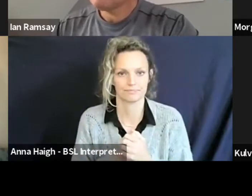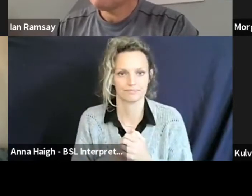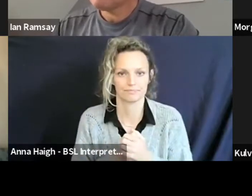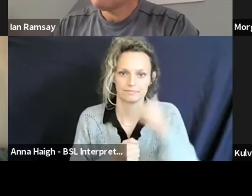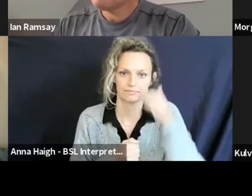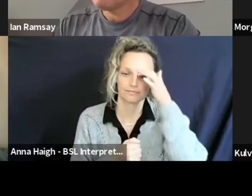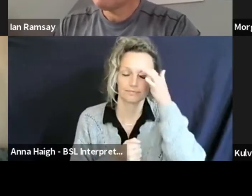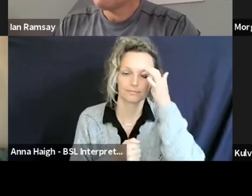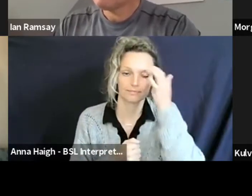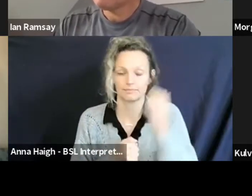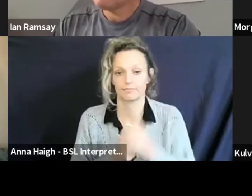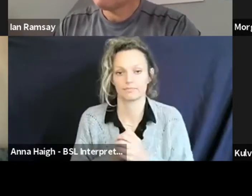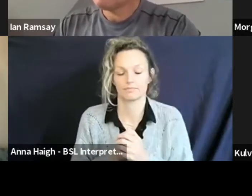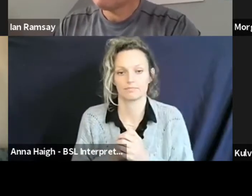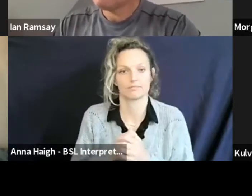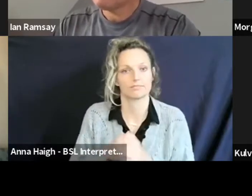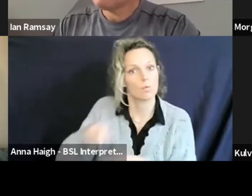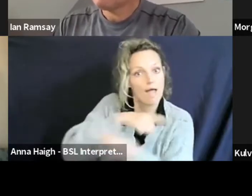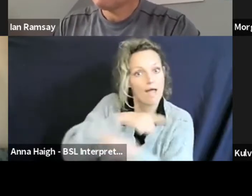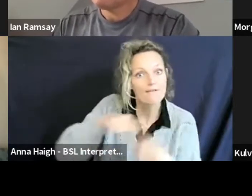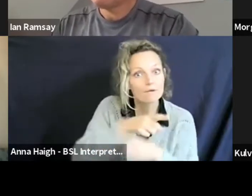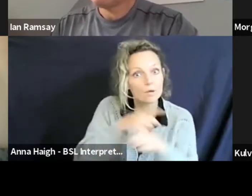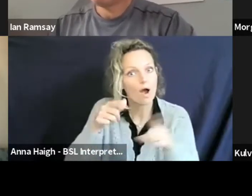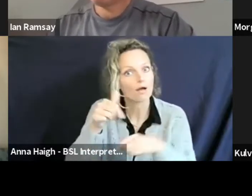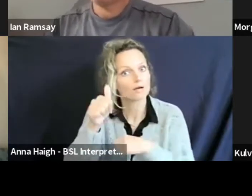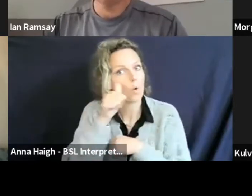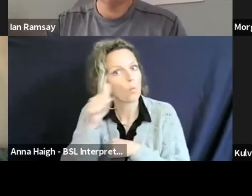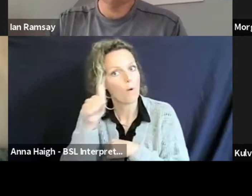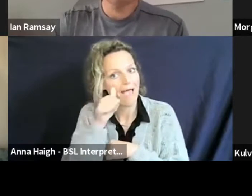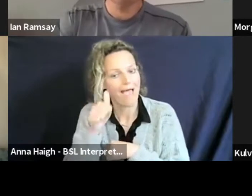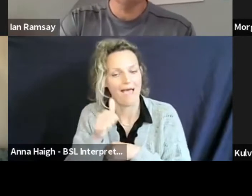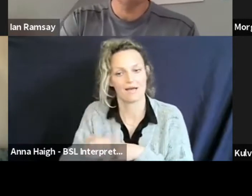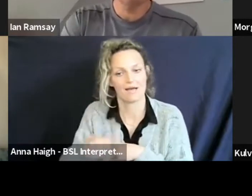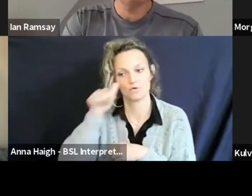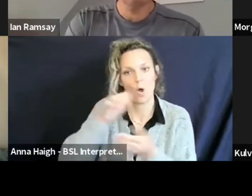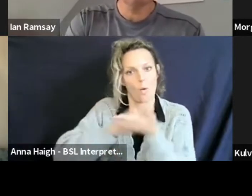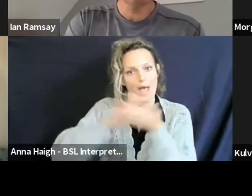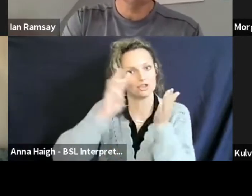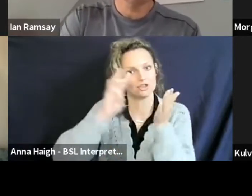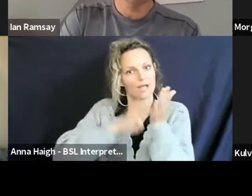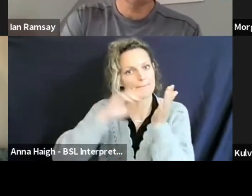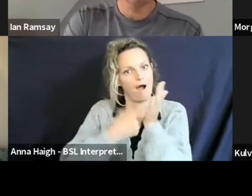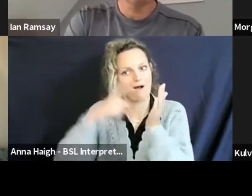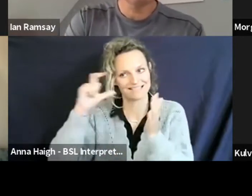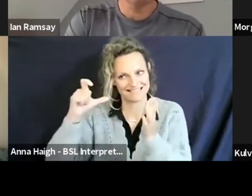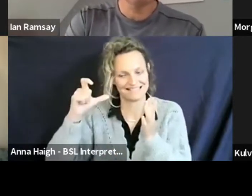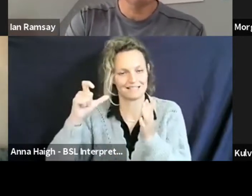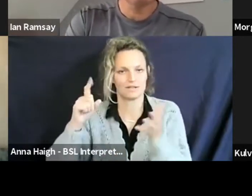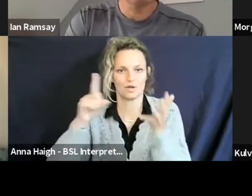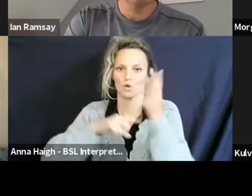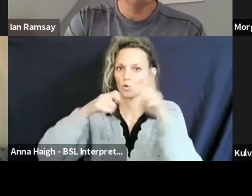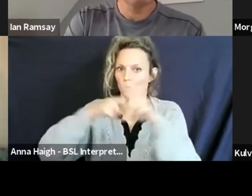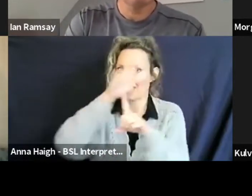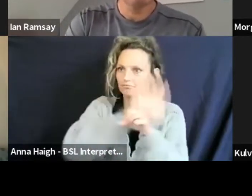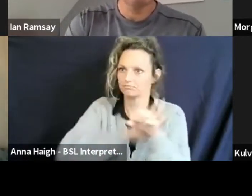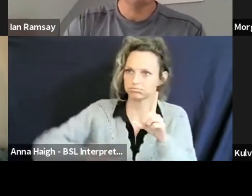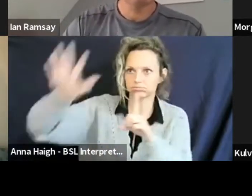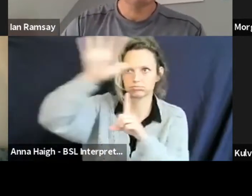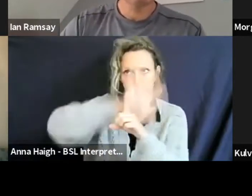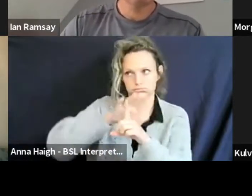Thank you.